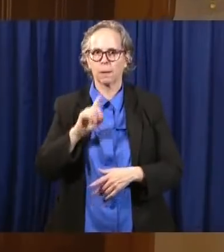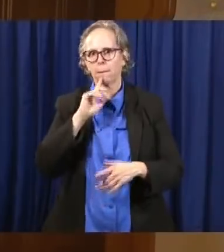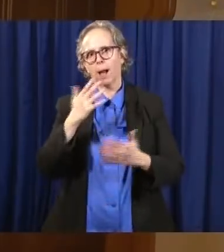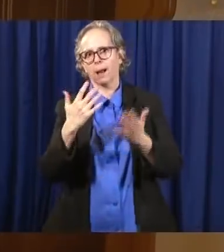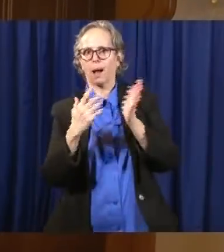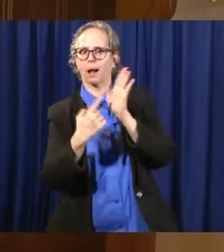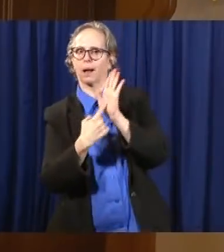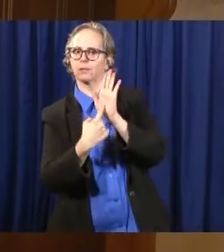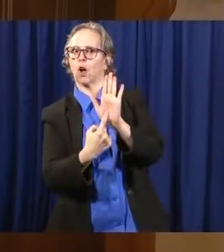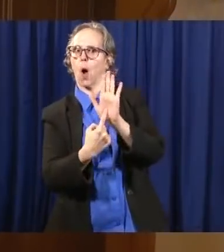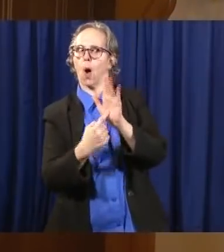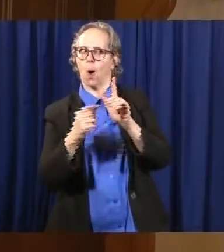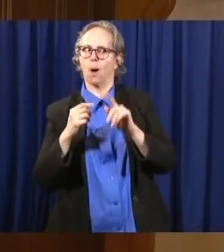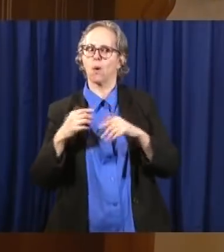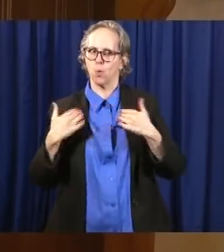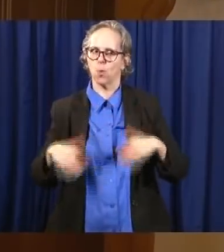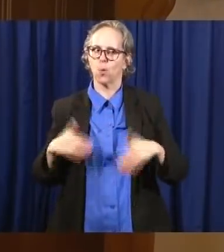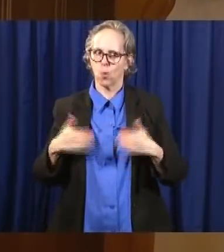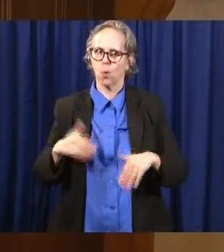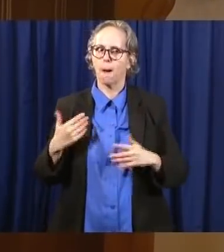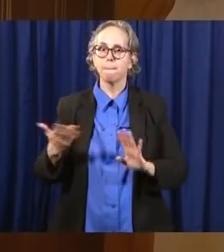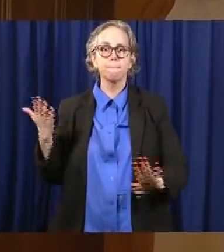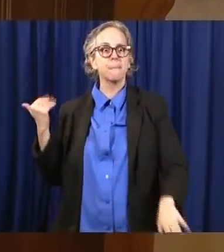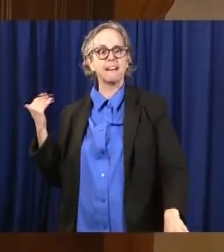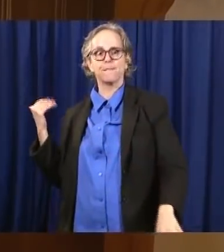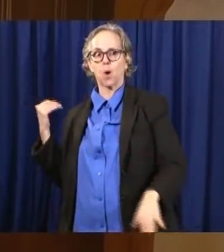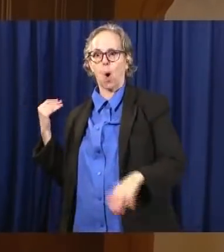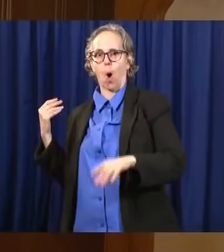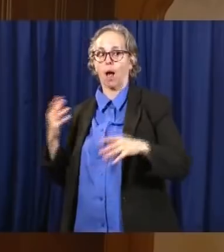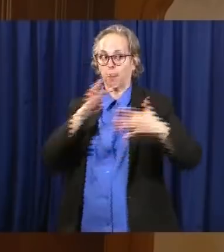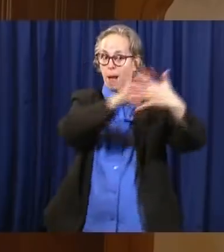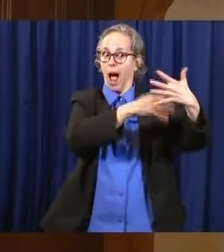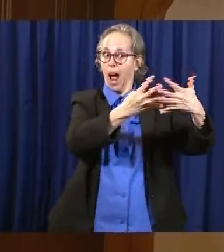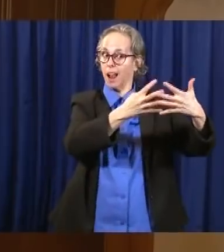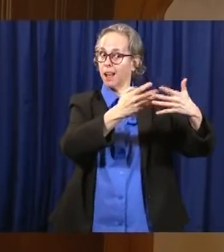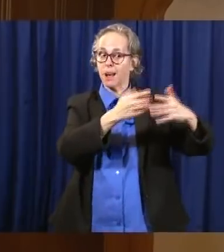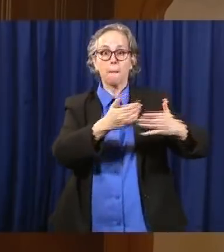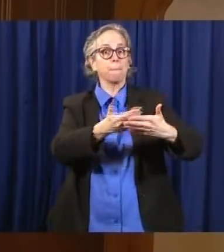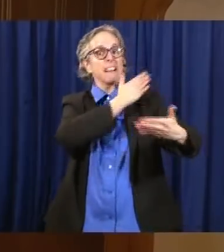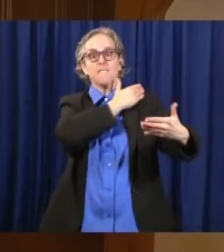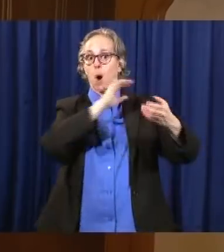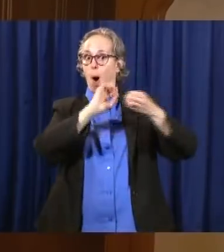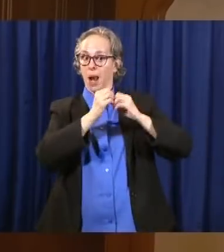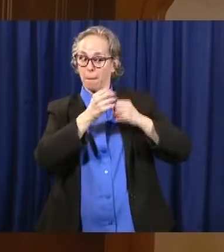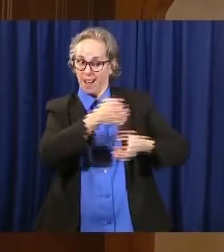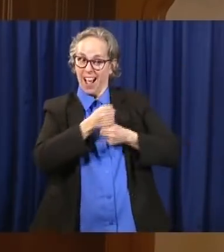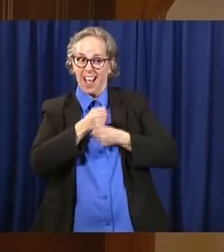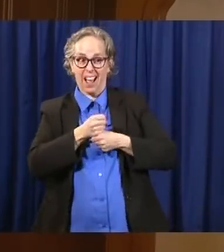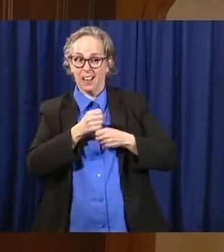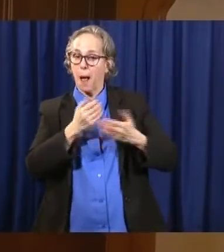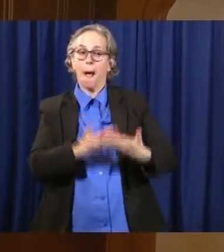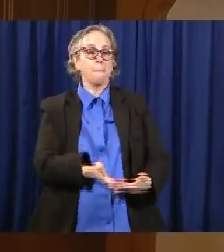SCENARIOS. THIS IS AN OLDIE BUT GOODIE.